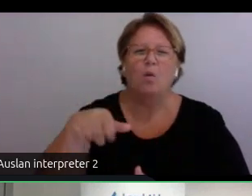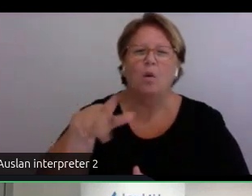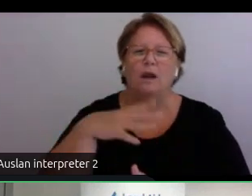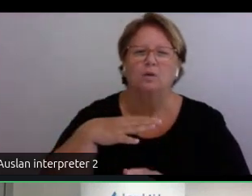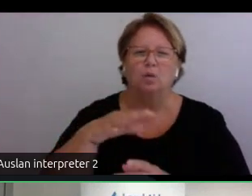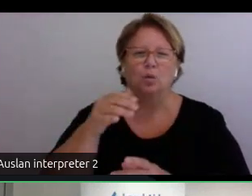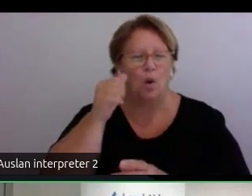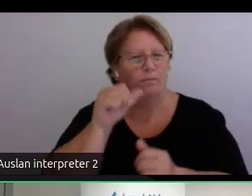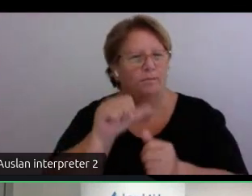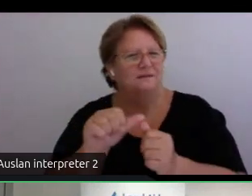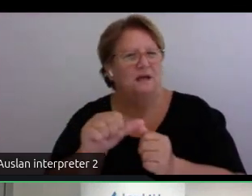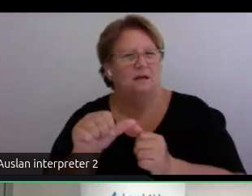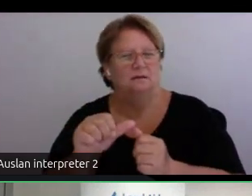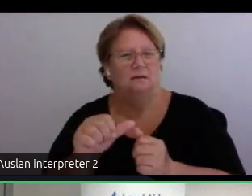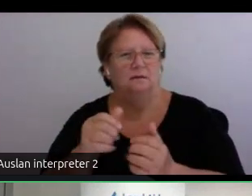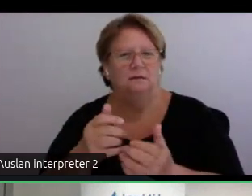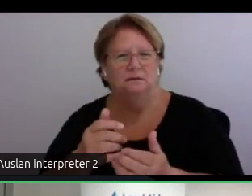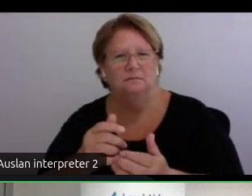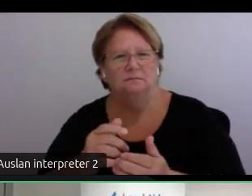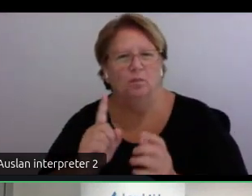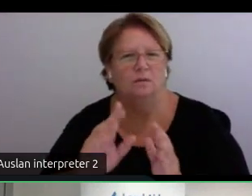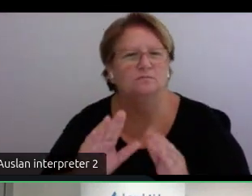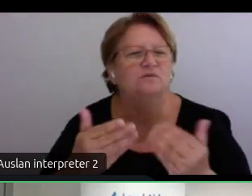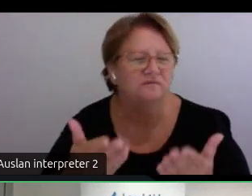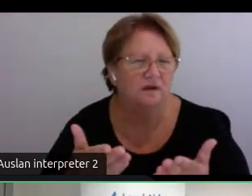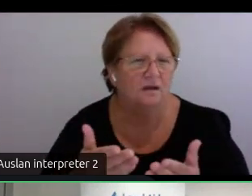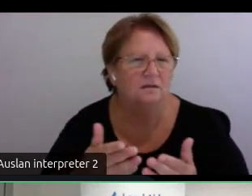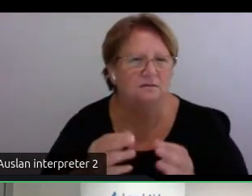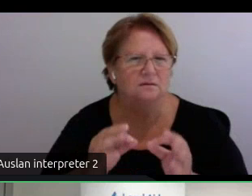get better at. And it's just something for us to keep an eye out for after disasters as